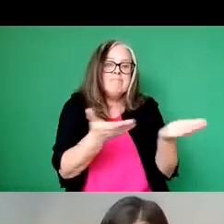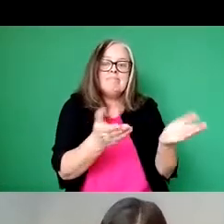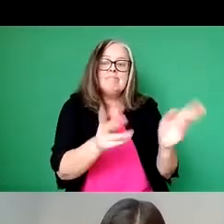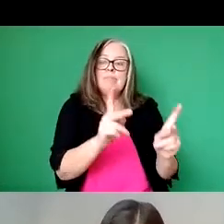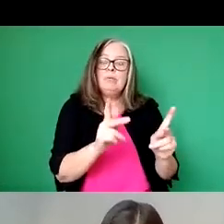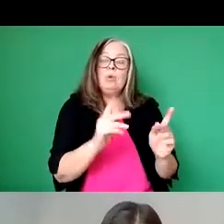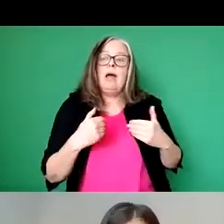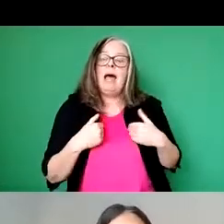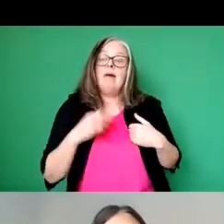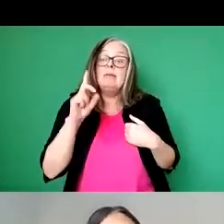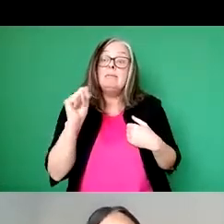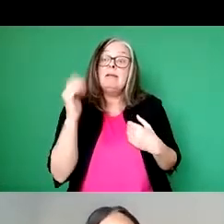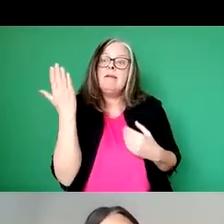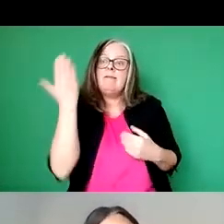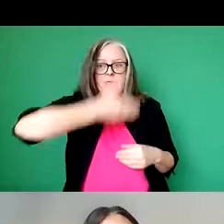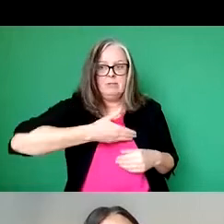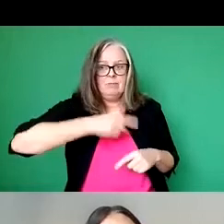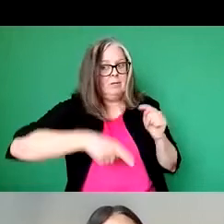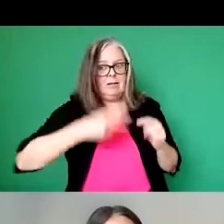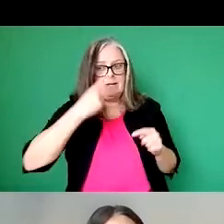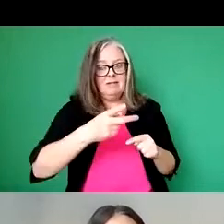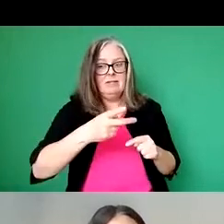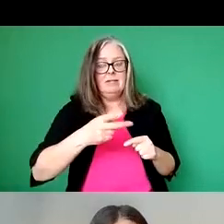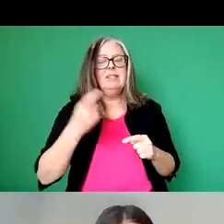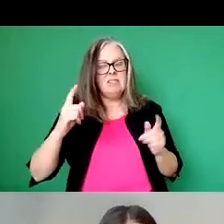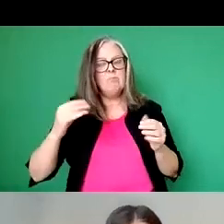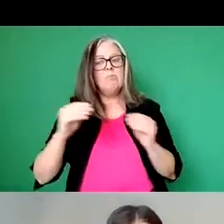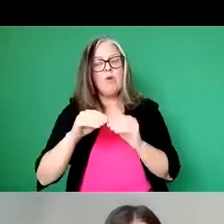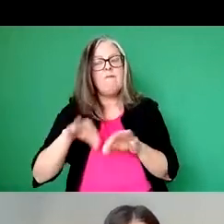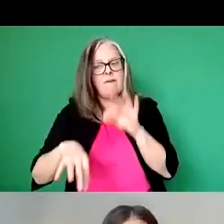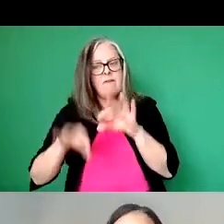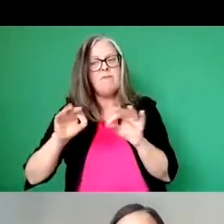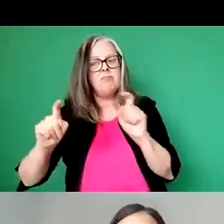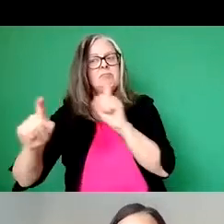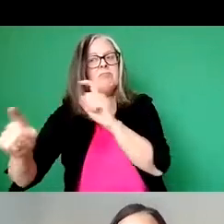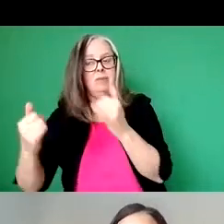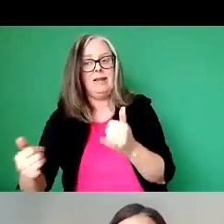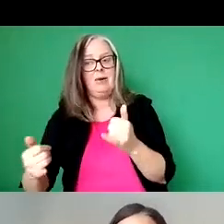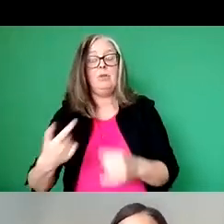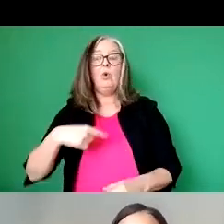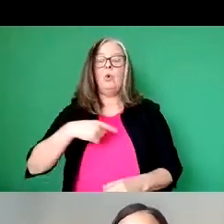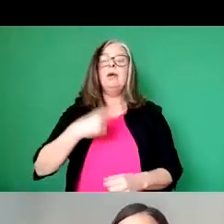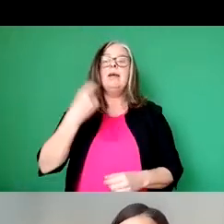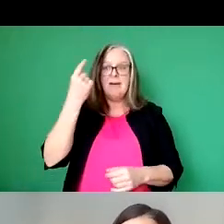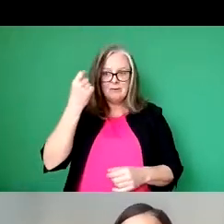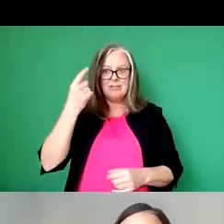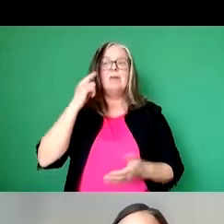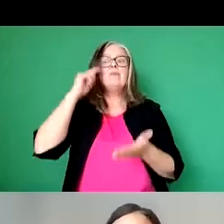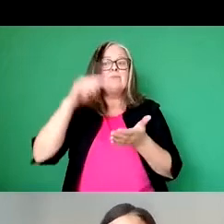disabilities so because this field is evolving um we recognize that oftentimes new tools and